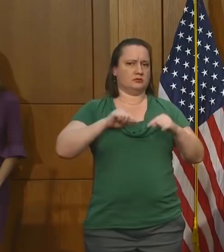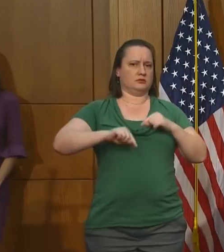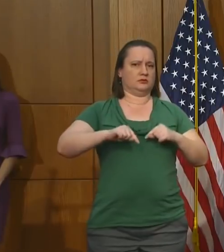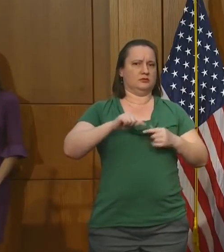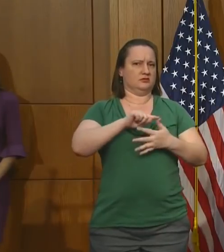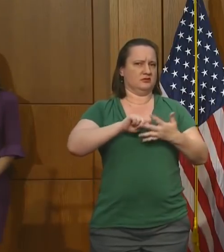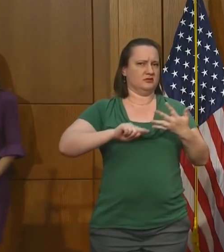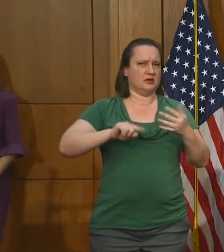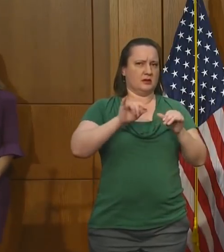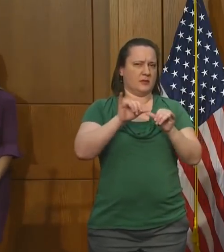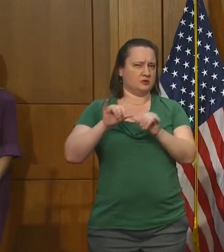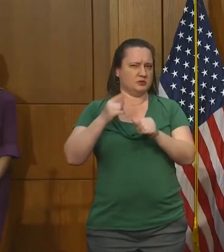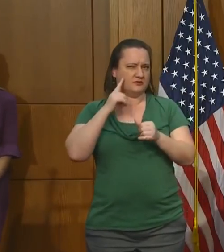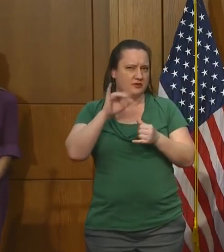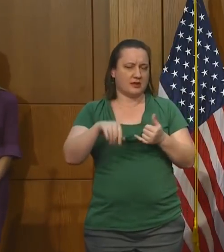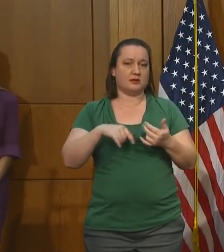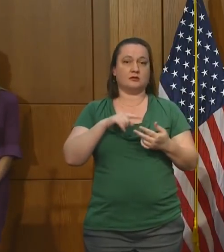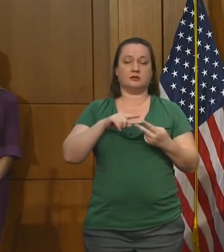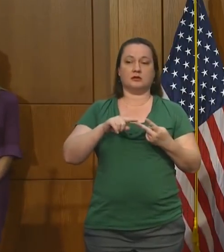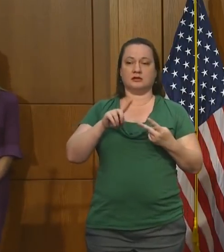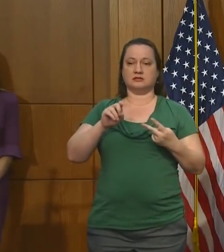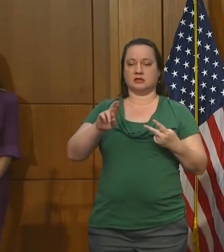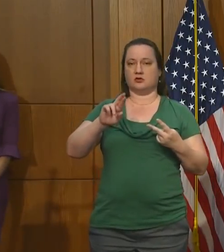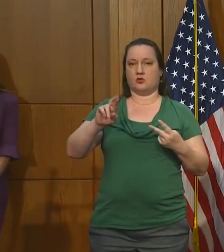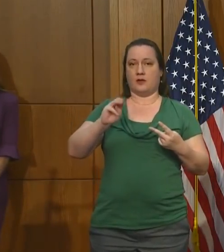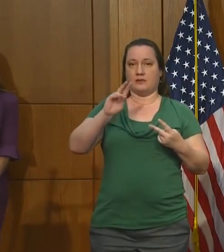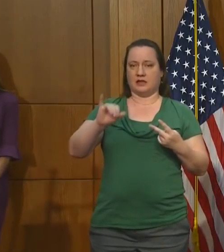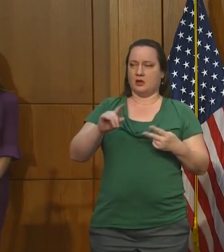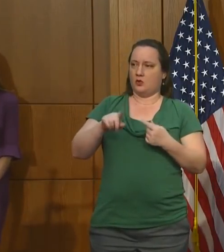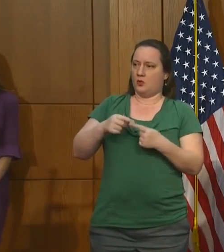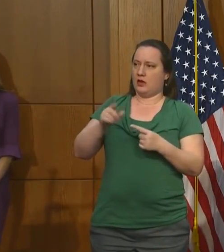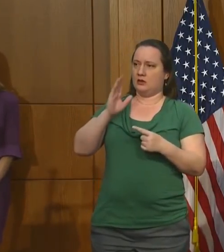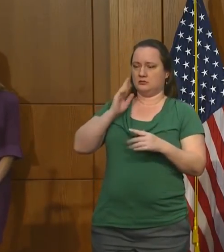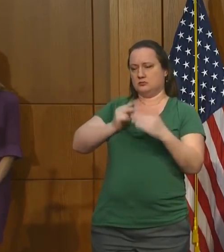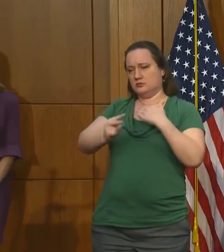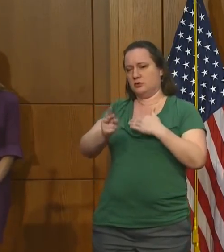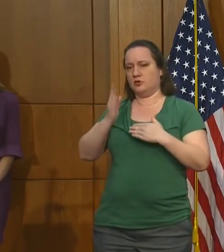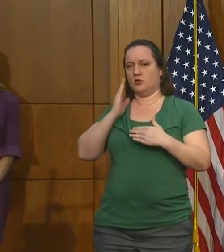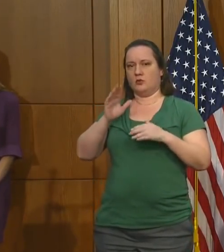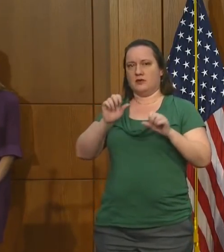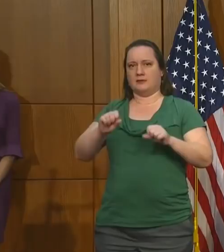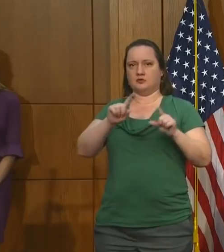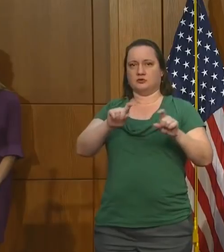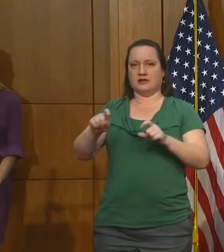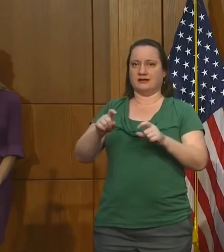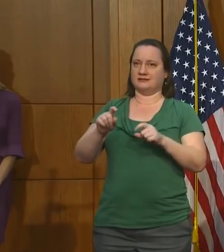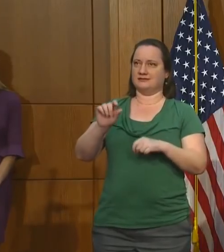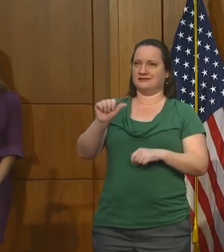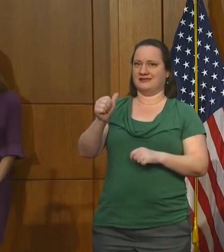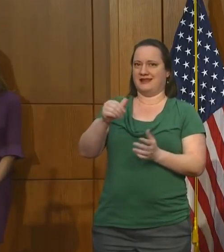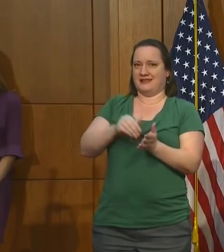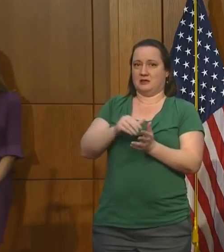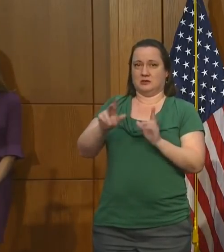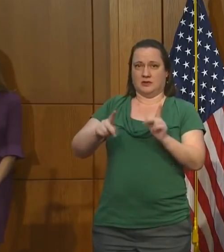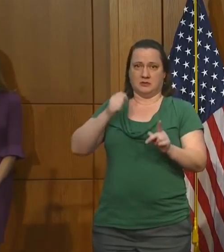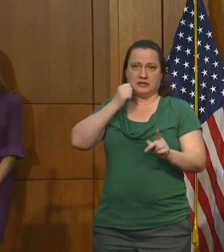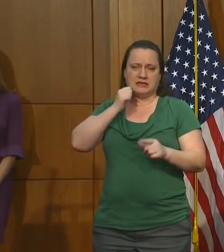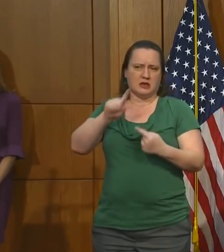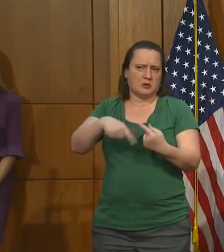INSTITUTED RESTRICTIONS OF THAT. I KNOW TO PART WITH THE FOR US DR RAMSEY SHE'S OVER HERE JUST WHAT WHAT ARE WE GONNA GET TO THAT THE TEN